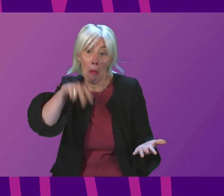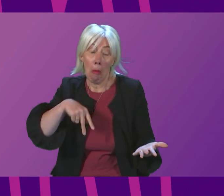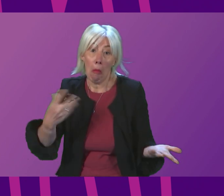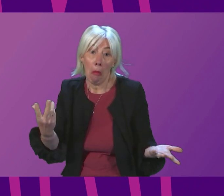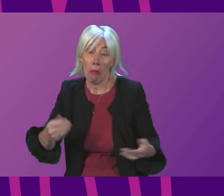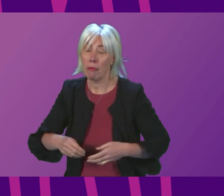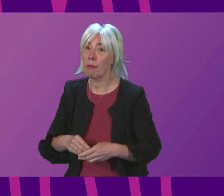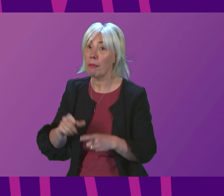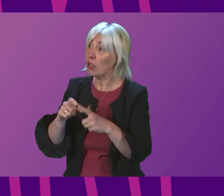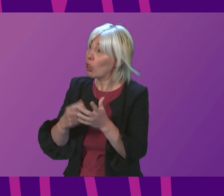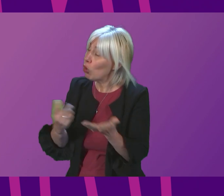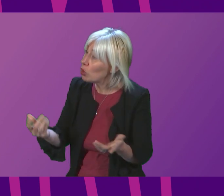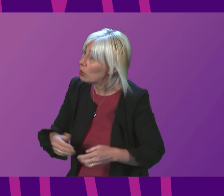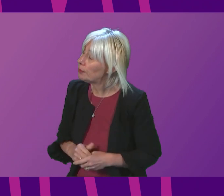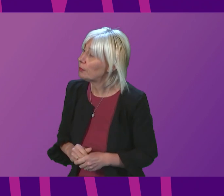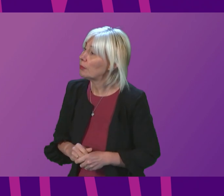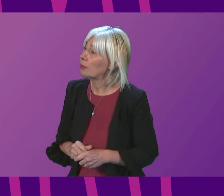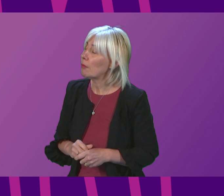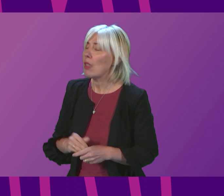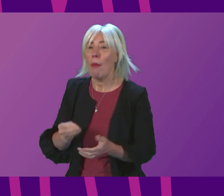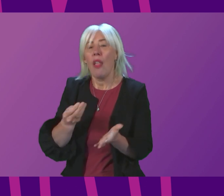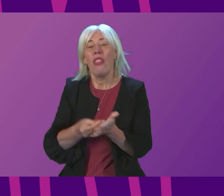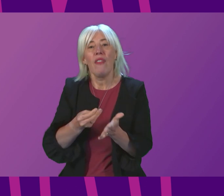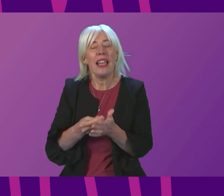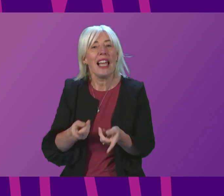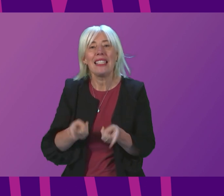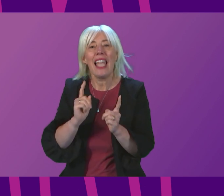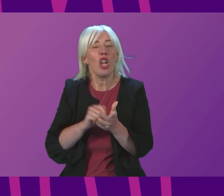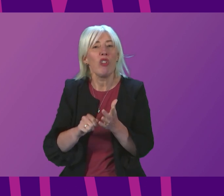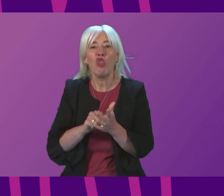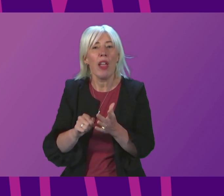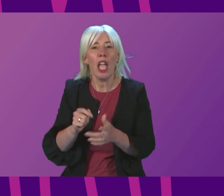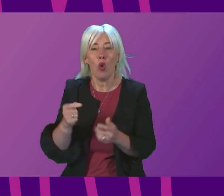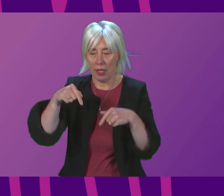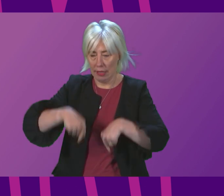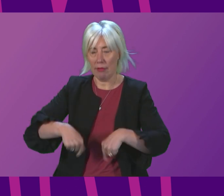Yesterday, the finance secretary could not tell Parliament or the media who was to blame